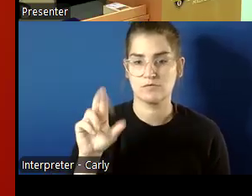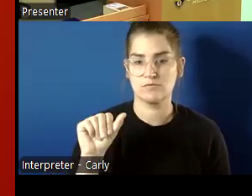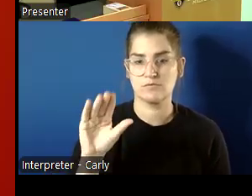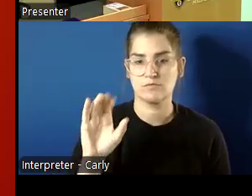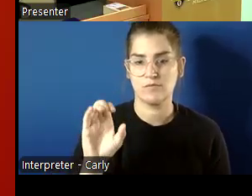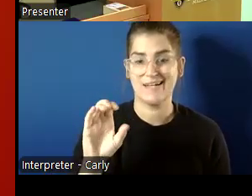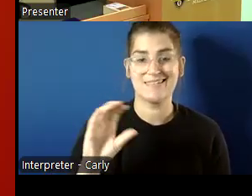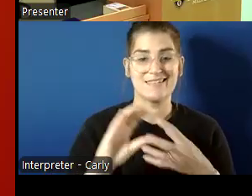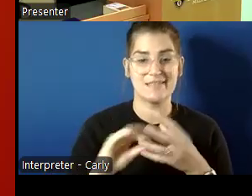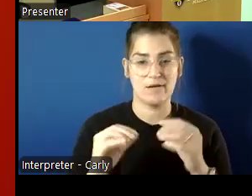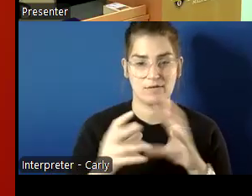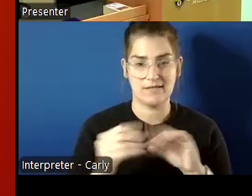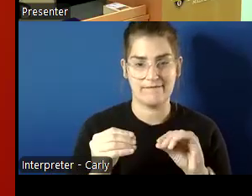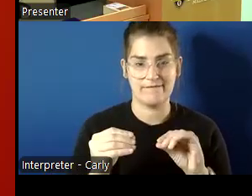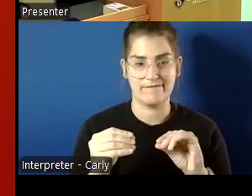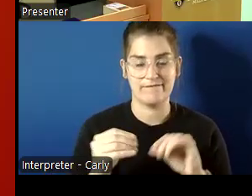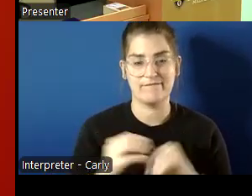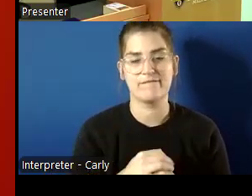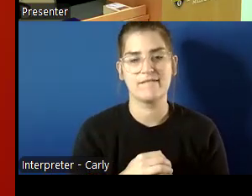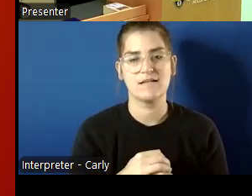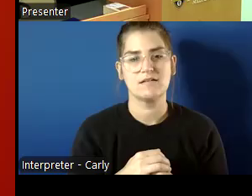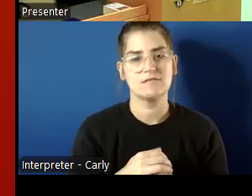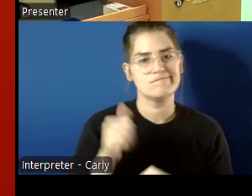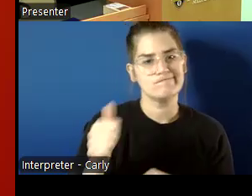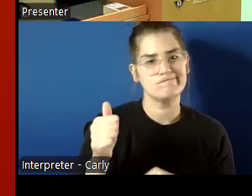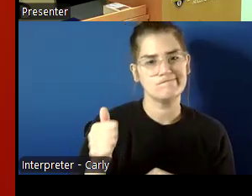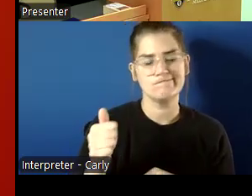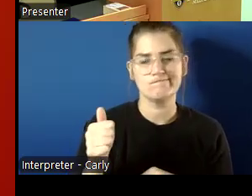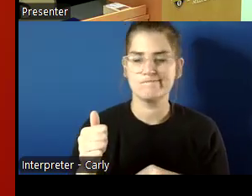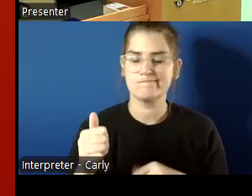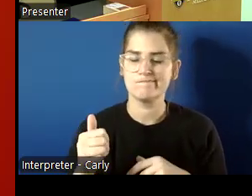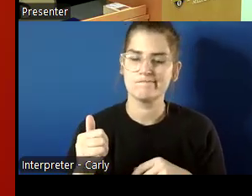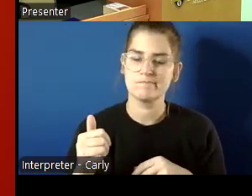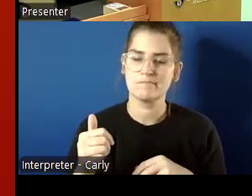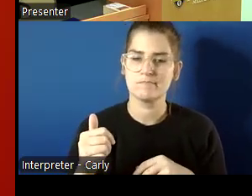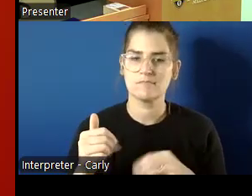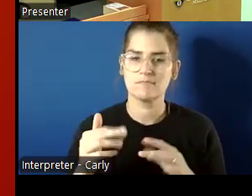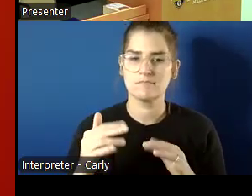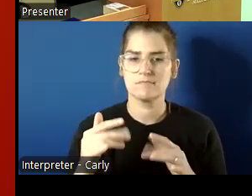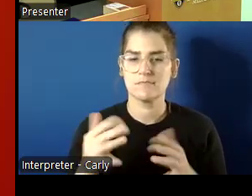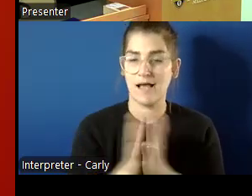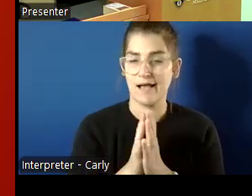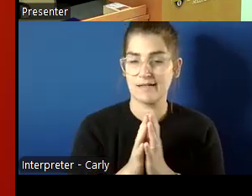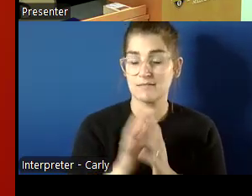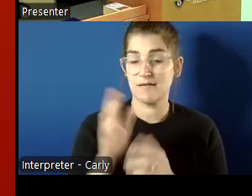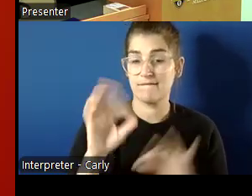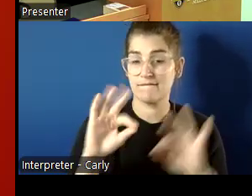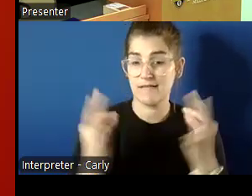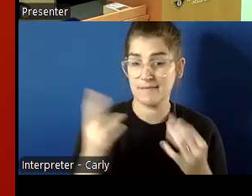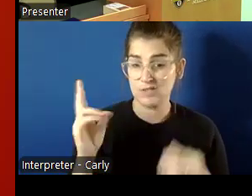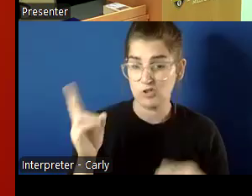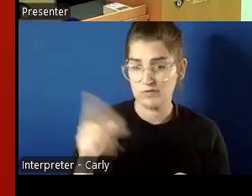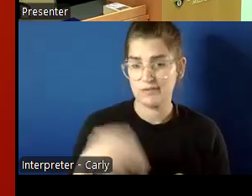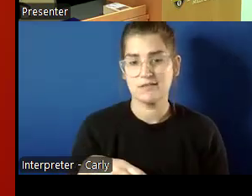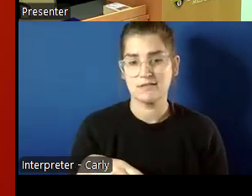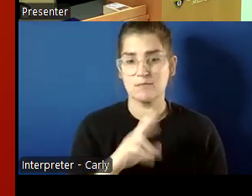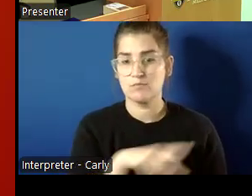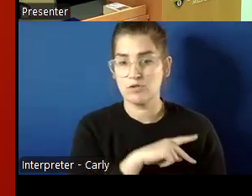narrative conversation is one that asks about a family history and a personal history of